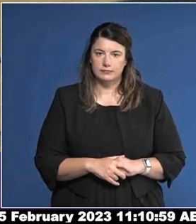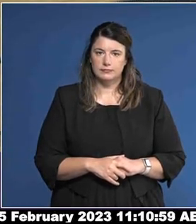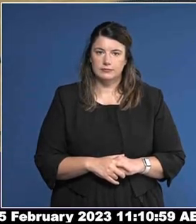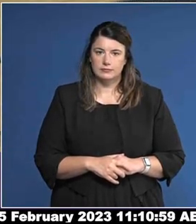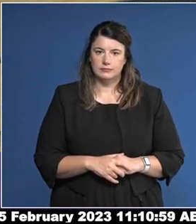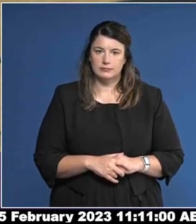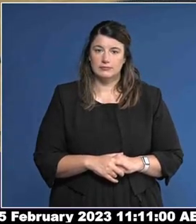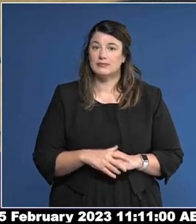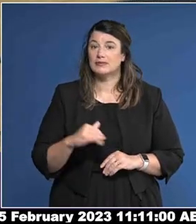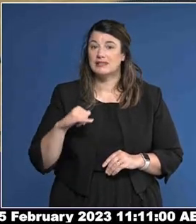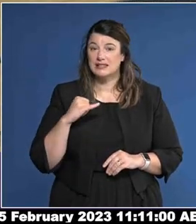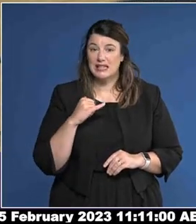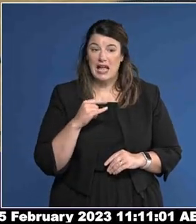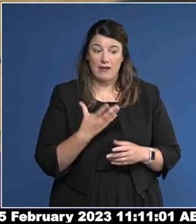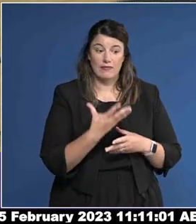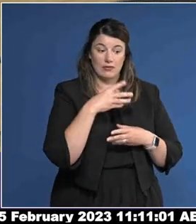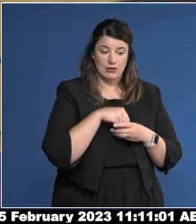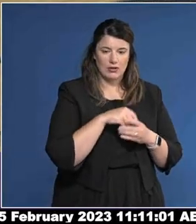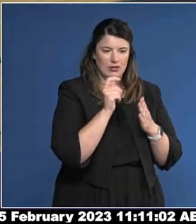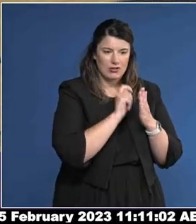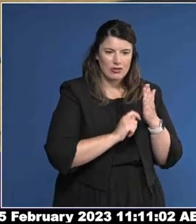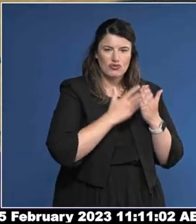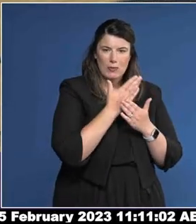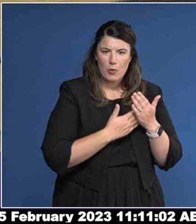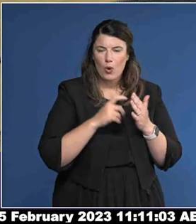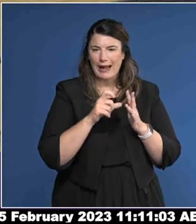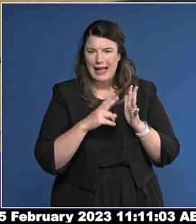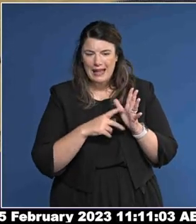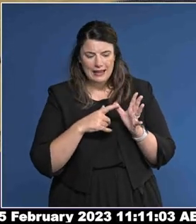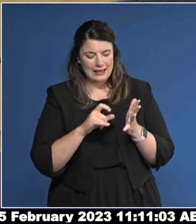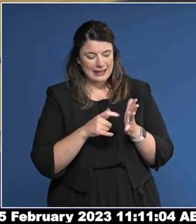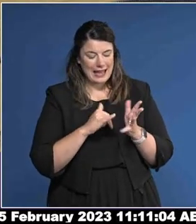role, we have got to ensure that they actually have the right amount of time to do